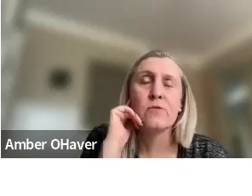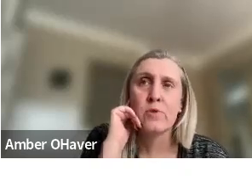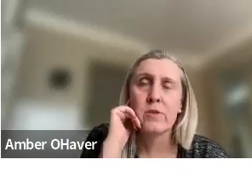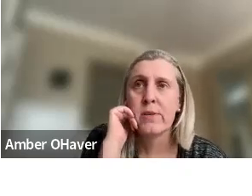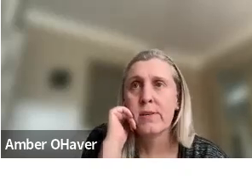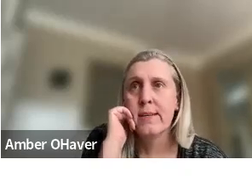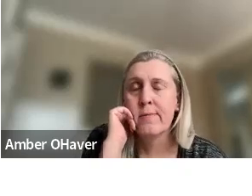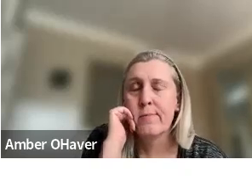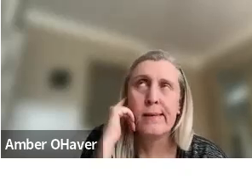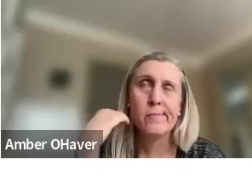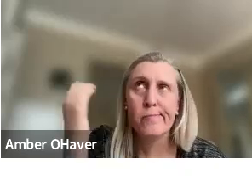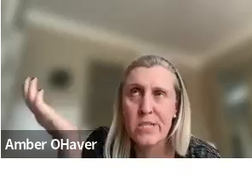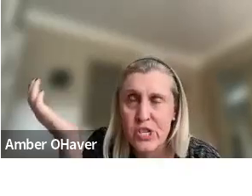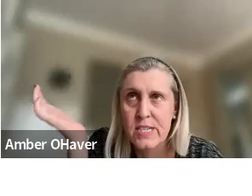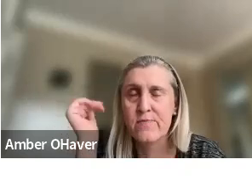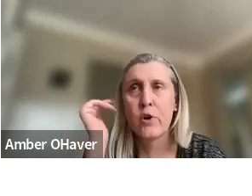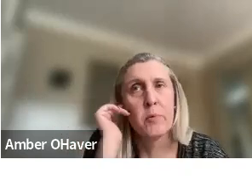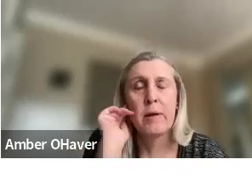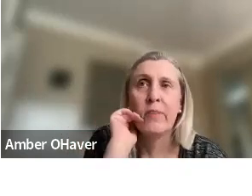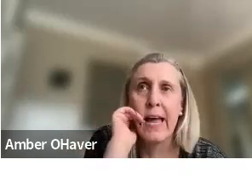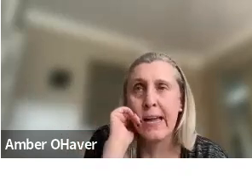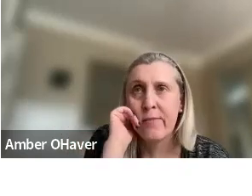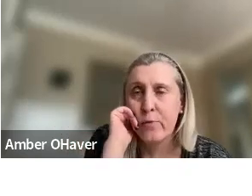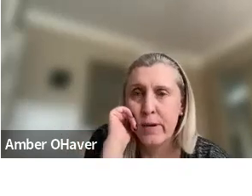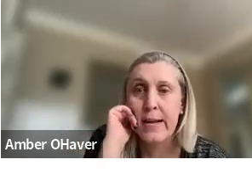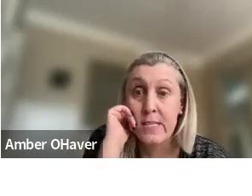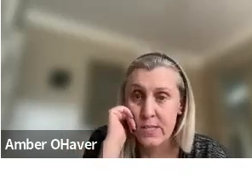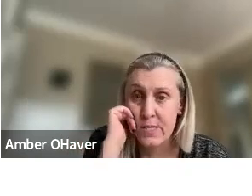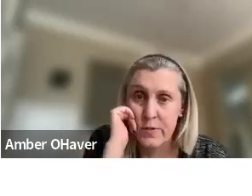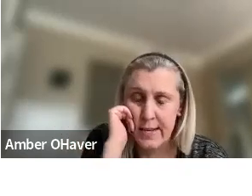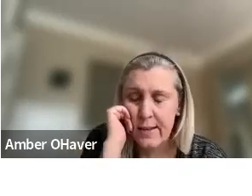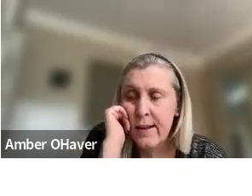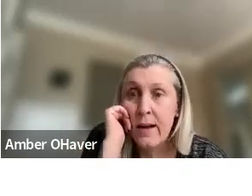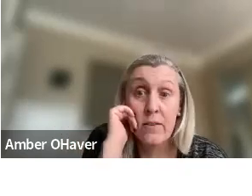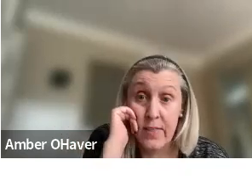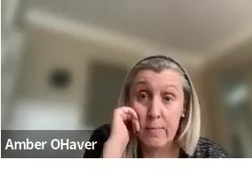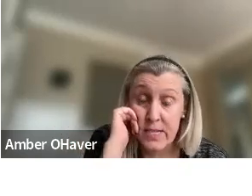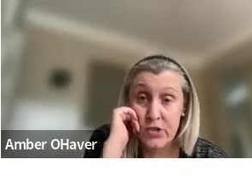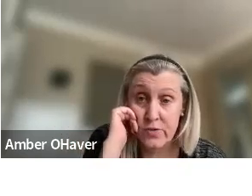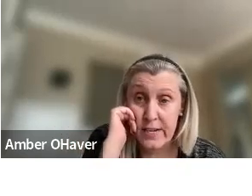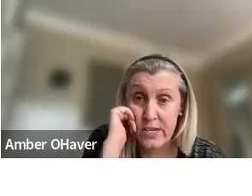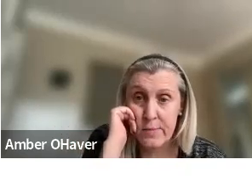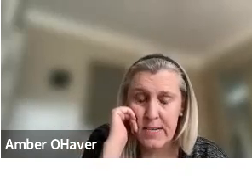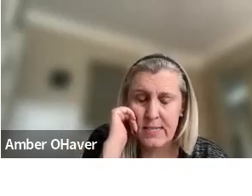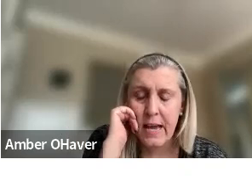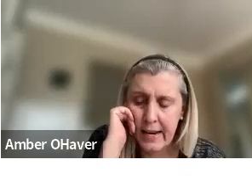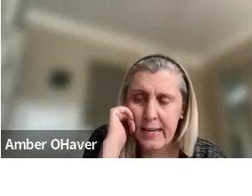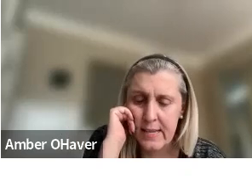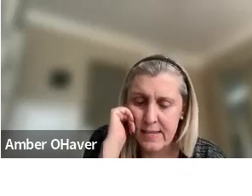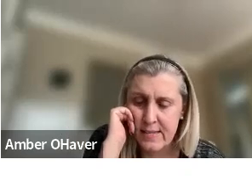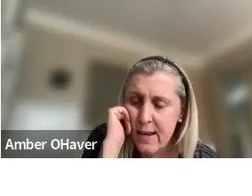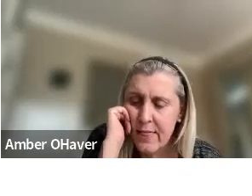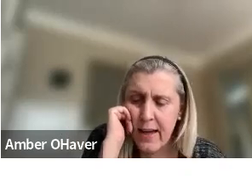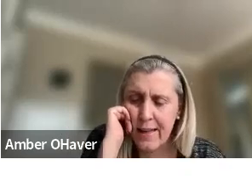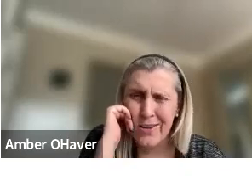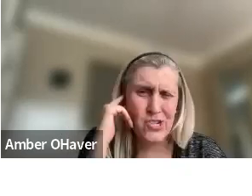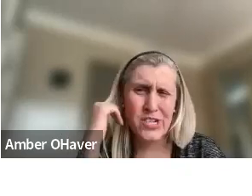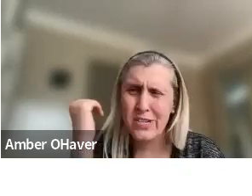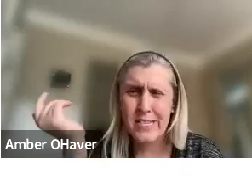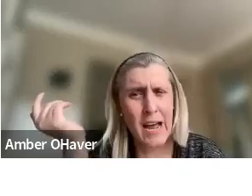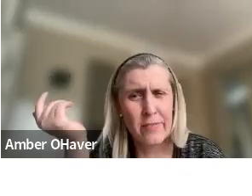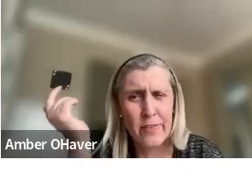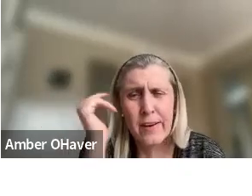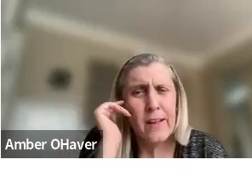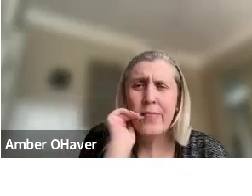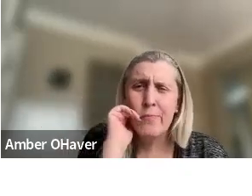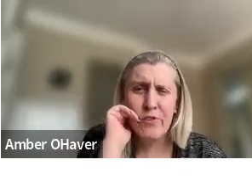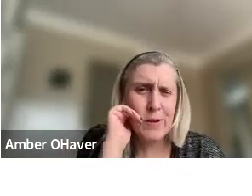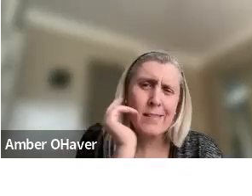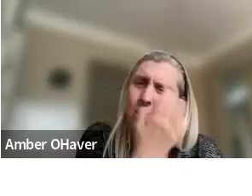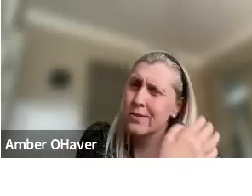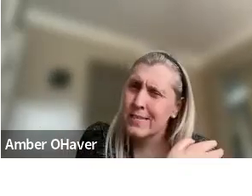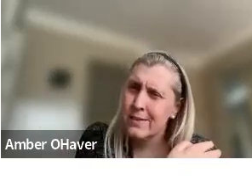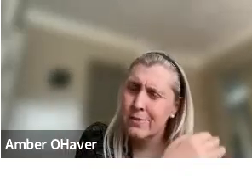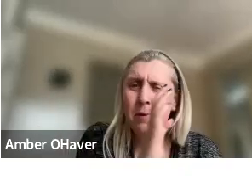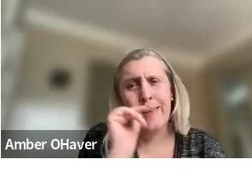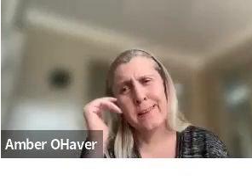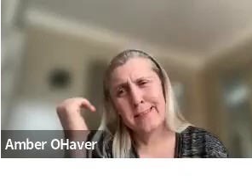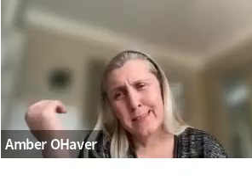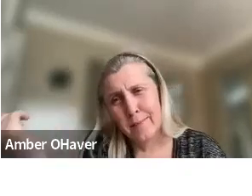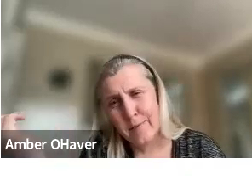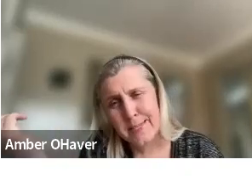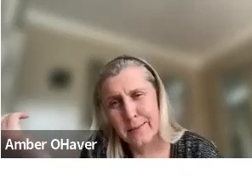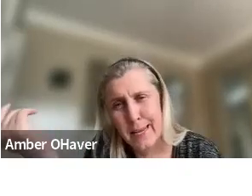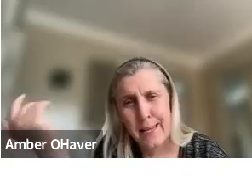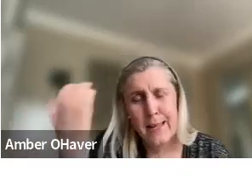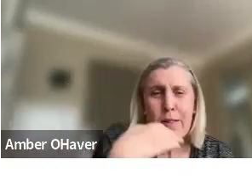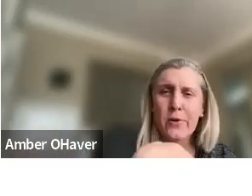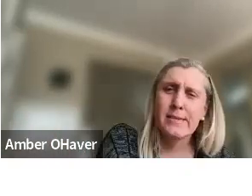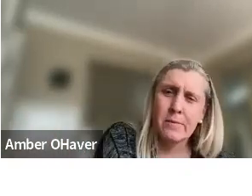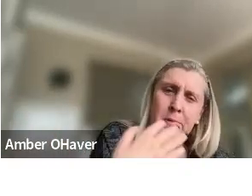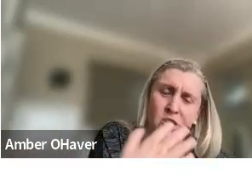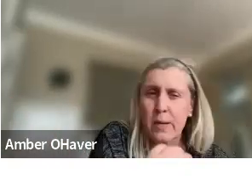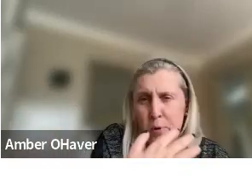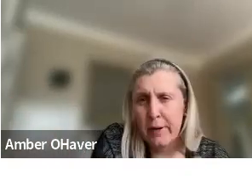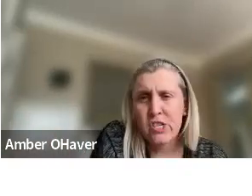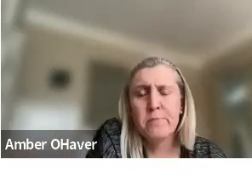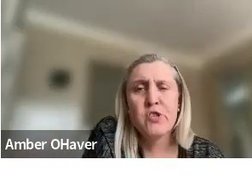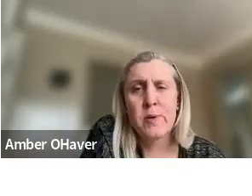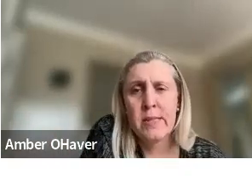You might have it, a system, living facility. And what makes it sort of that?